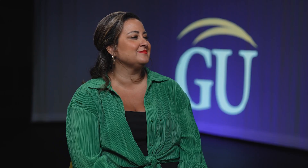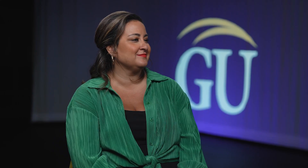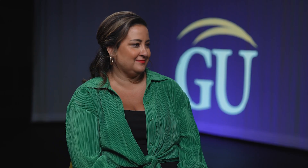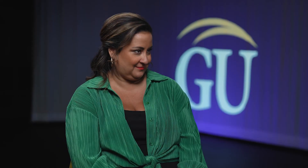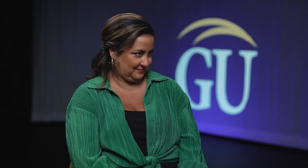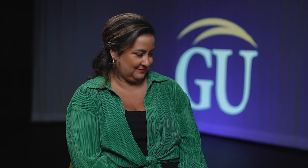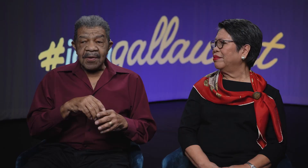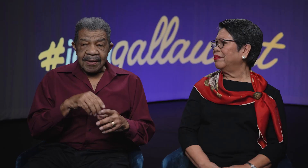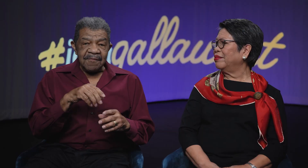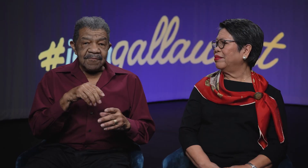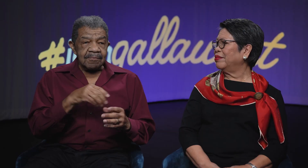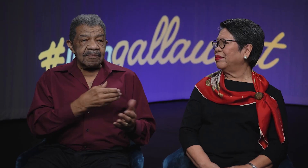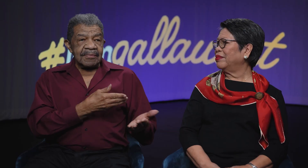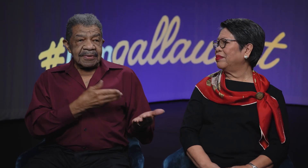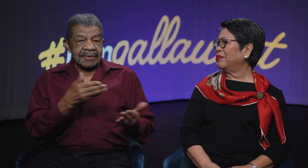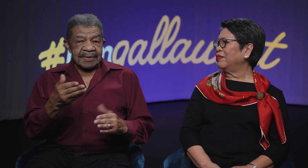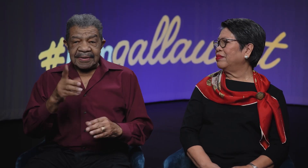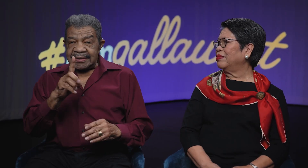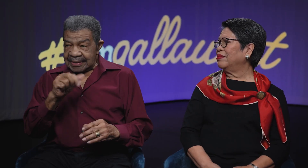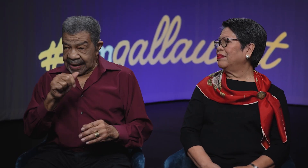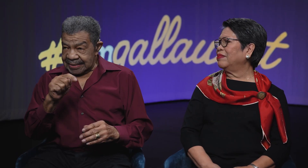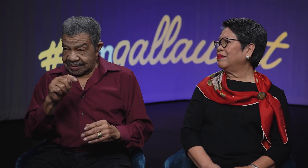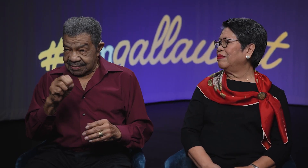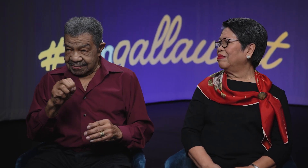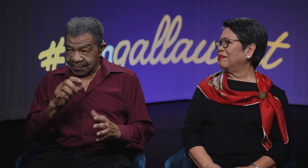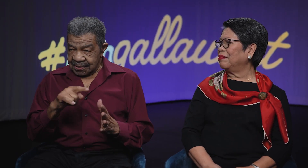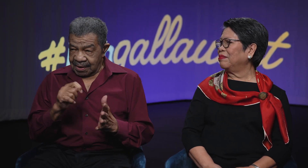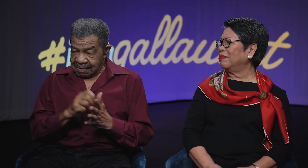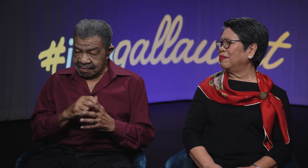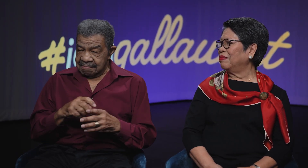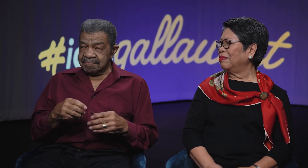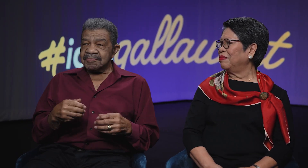Yes. We went on a date at the time,